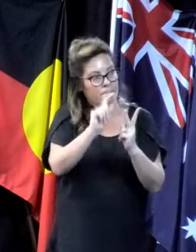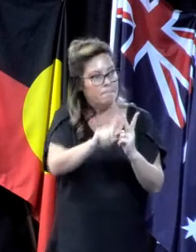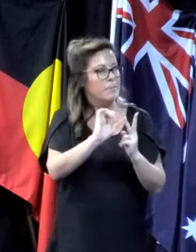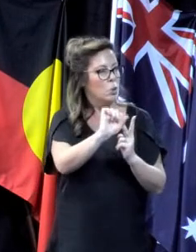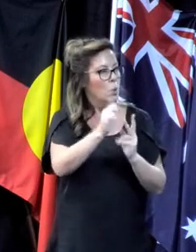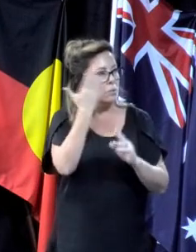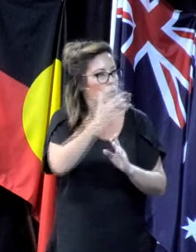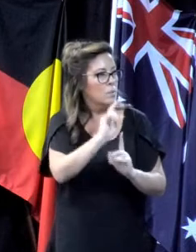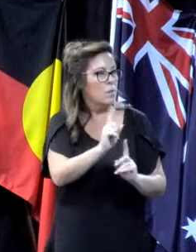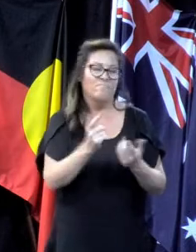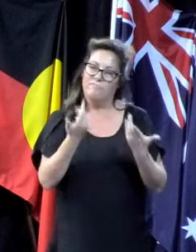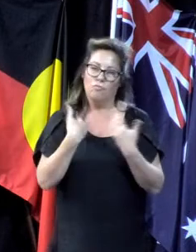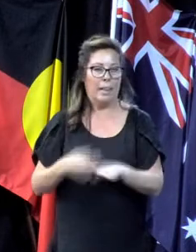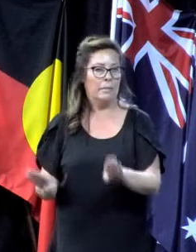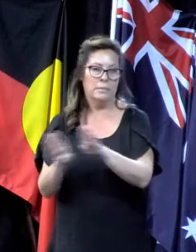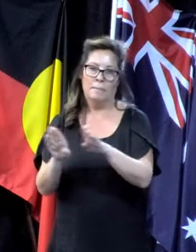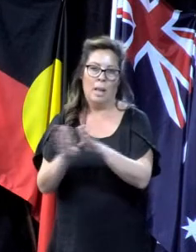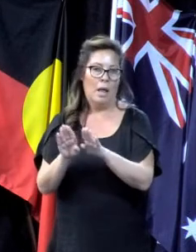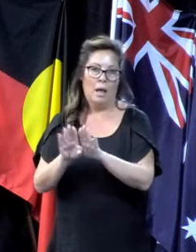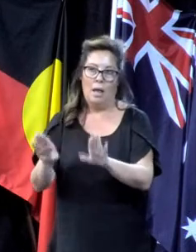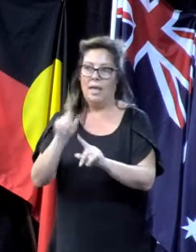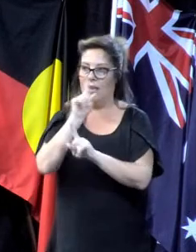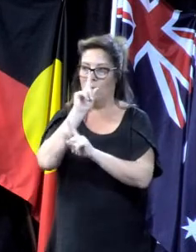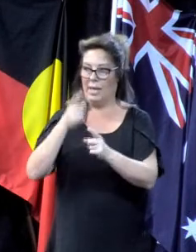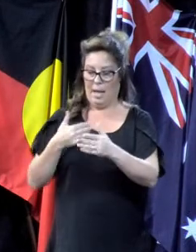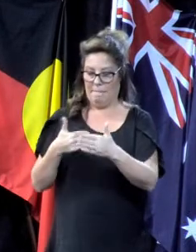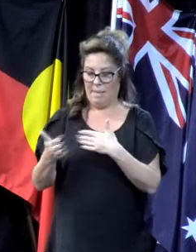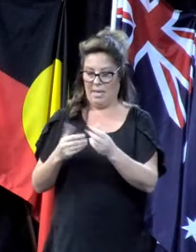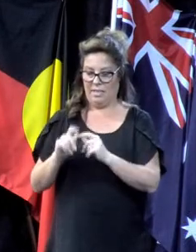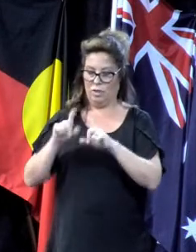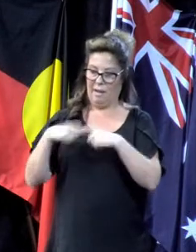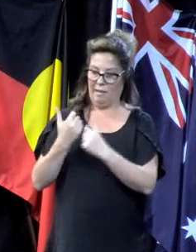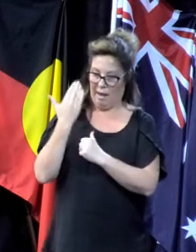and if it can’t be managed at that classroom level and it goes through the year level coordinator,